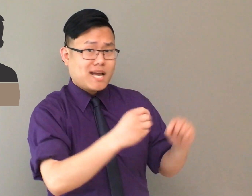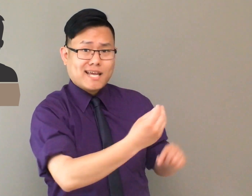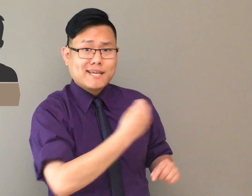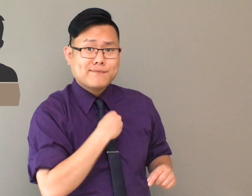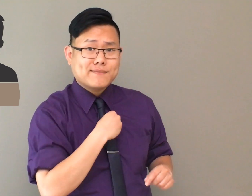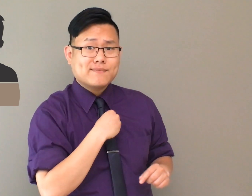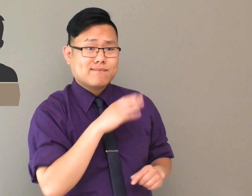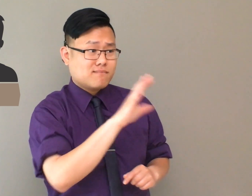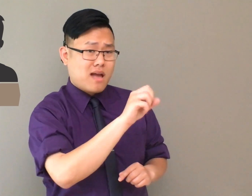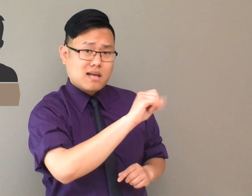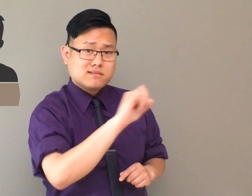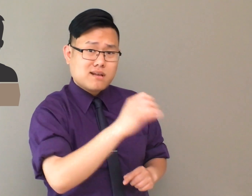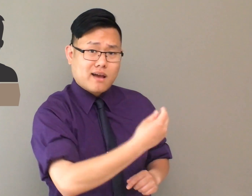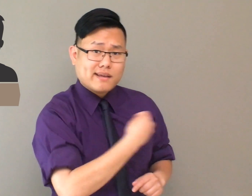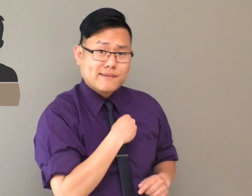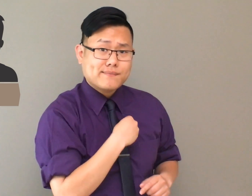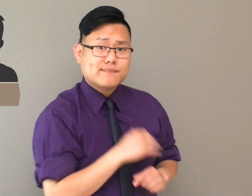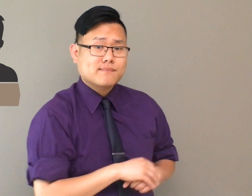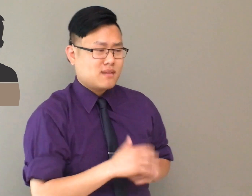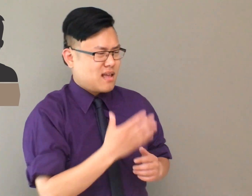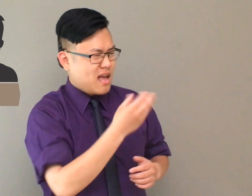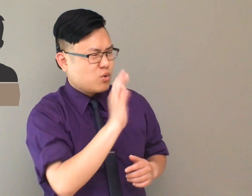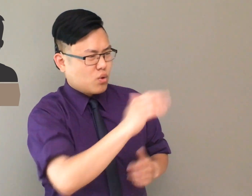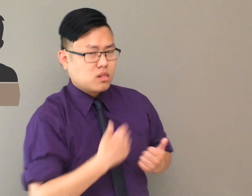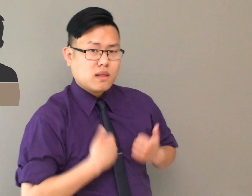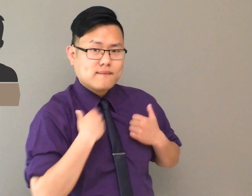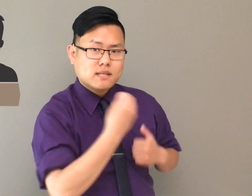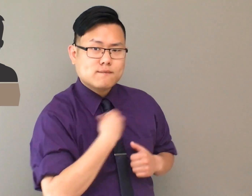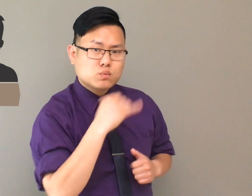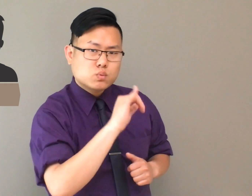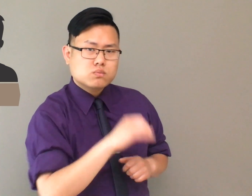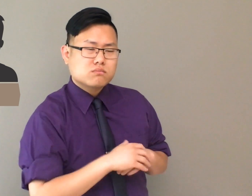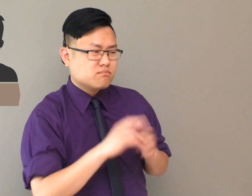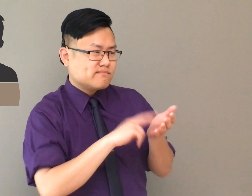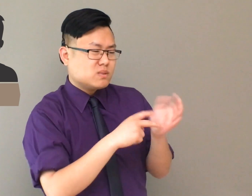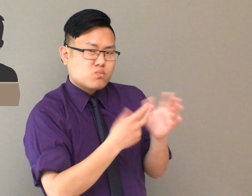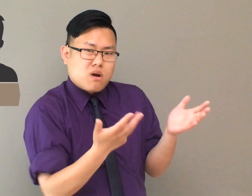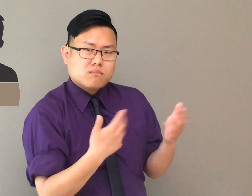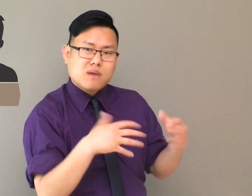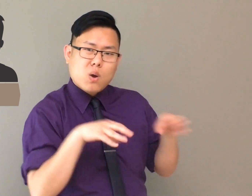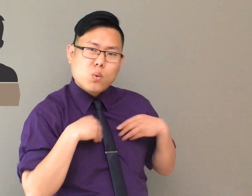Rachel soon asked for all of Cam’s income to be signed over to her. She insisted she